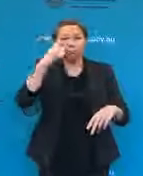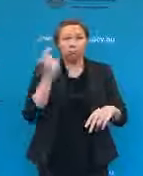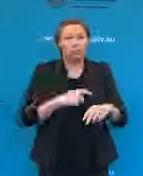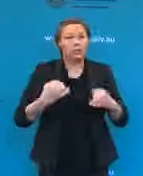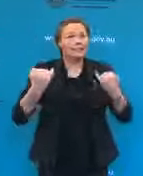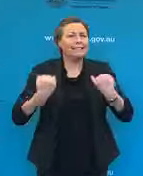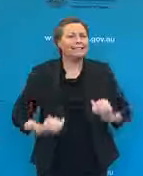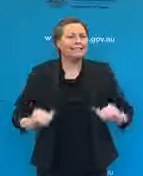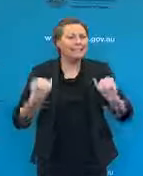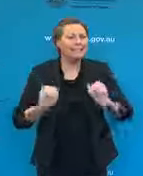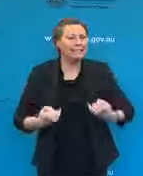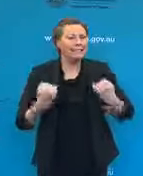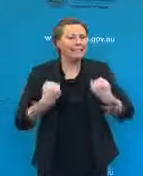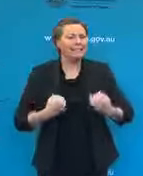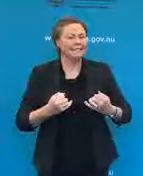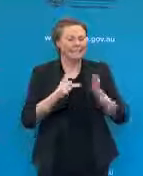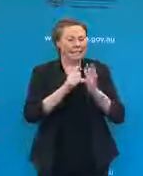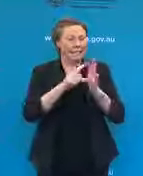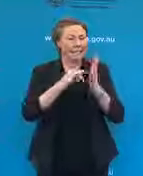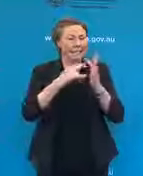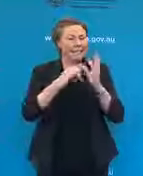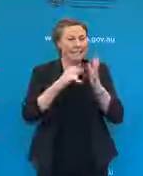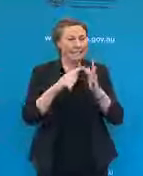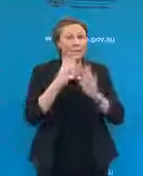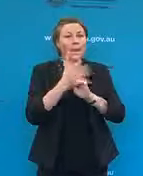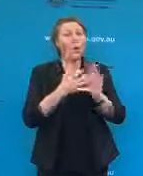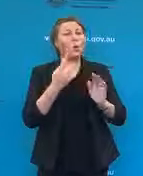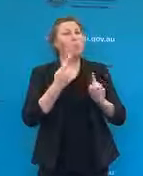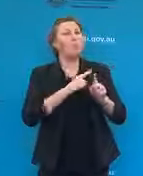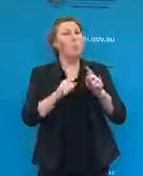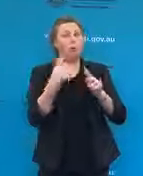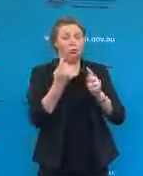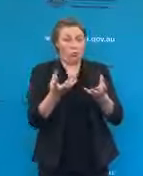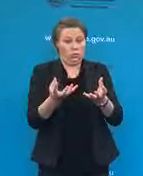majority of people who get coronavirus fortunately, have a relatively mild